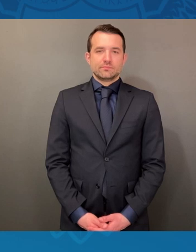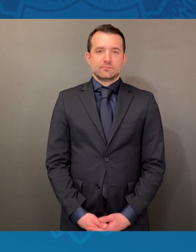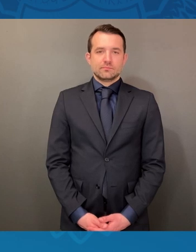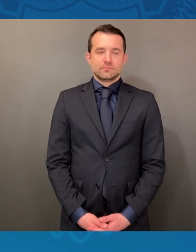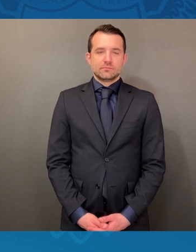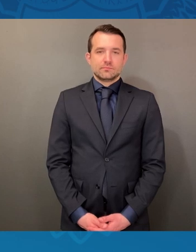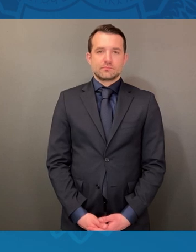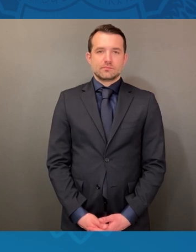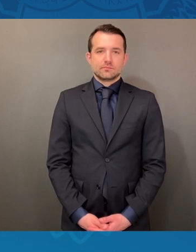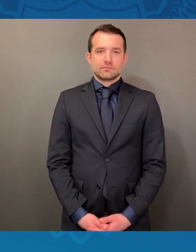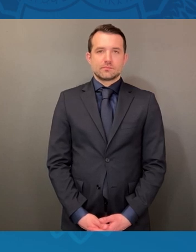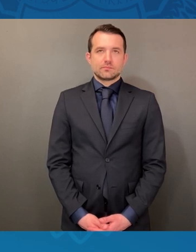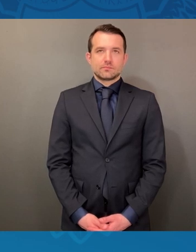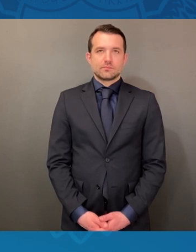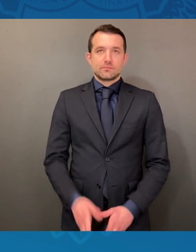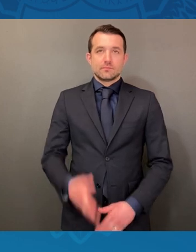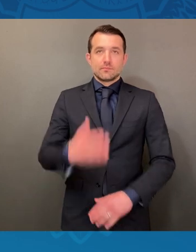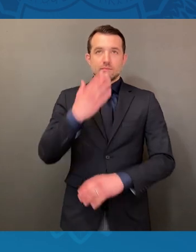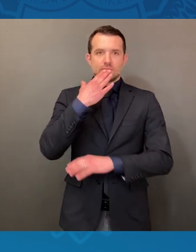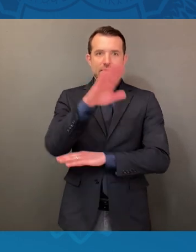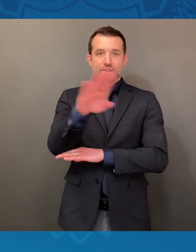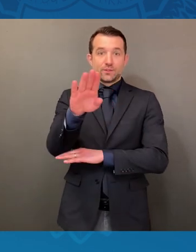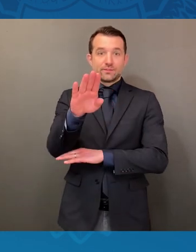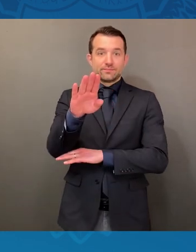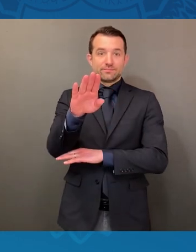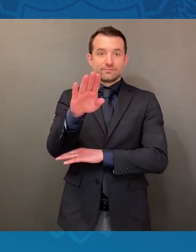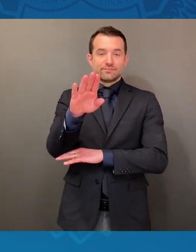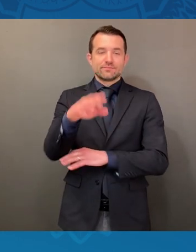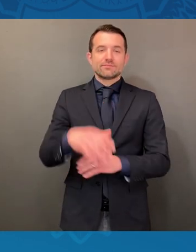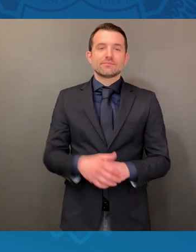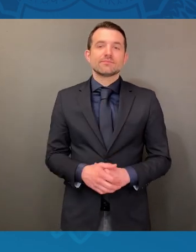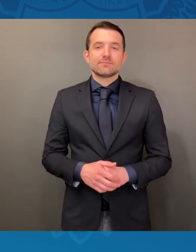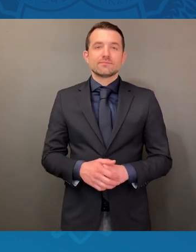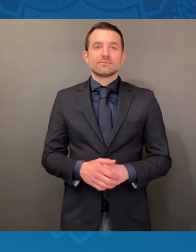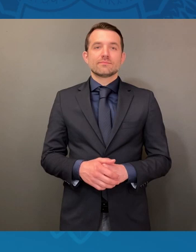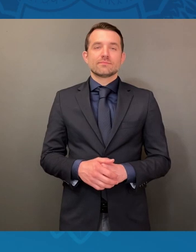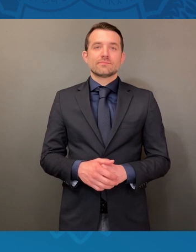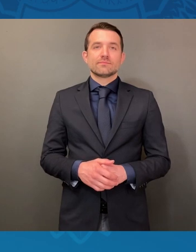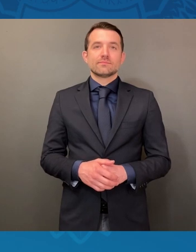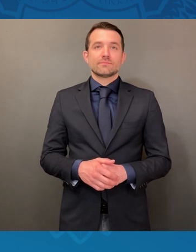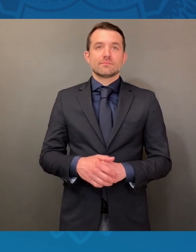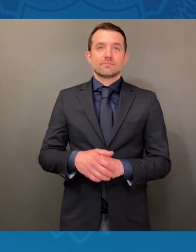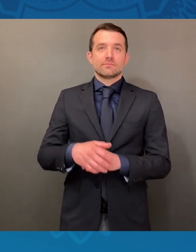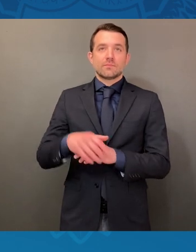Female Speaker: Good afternoon on this 21st day, in the month of March, I stand here representing